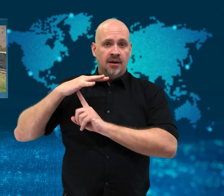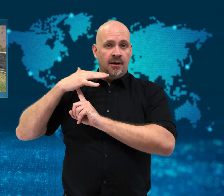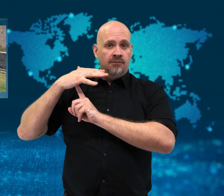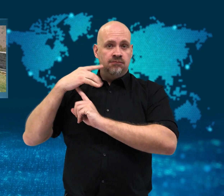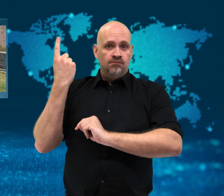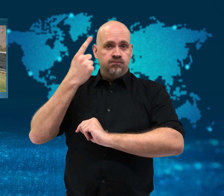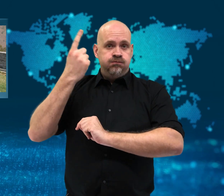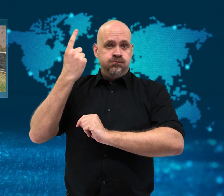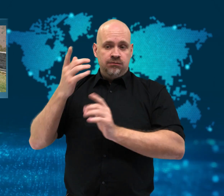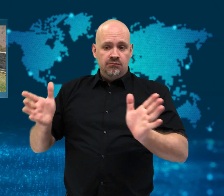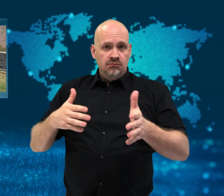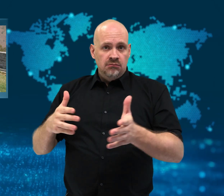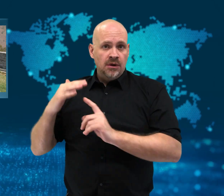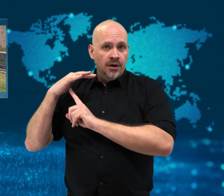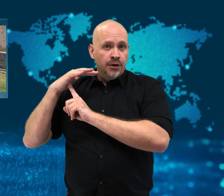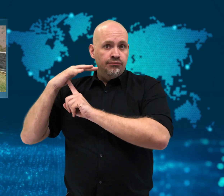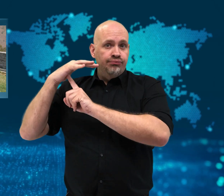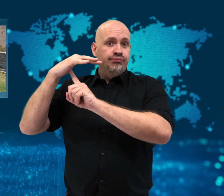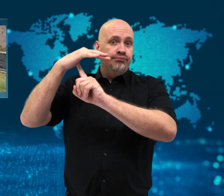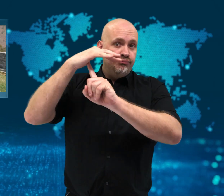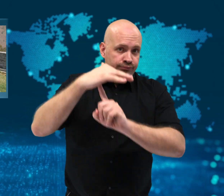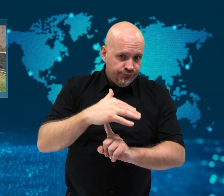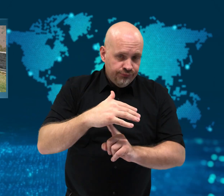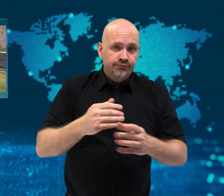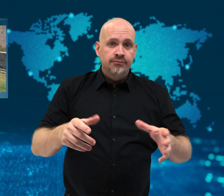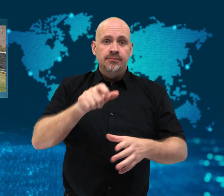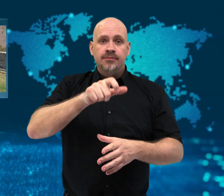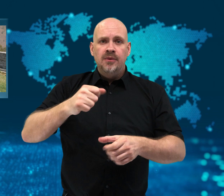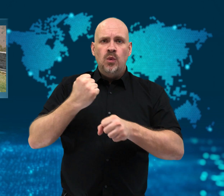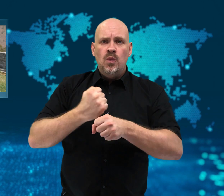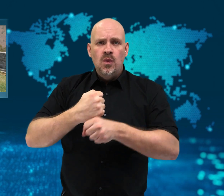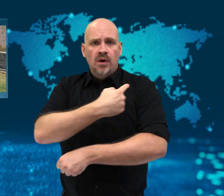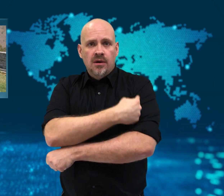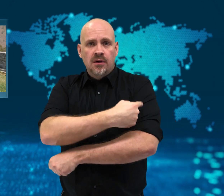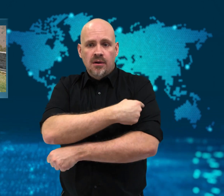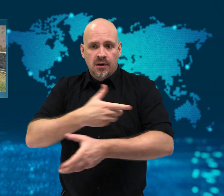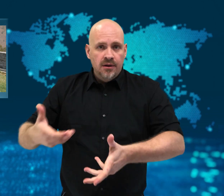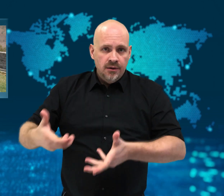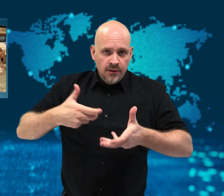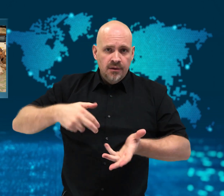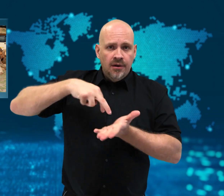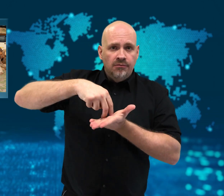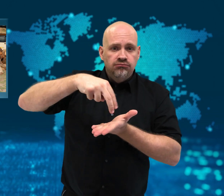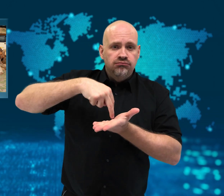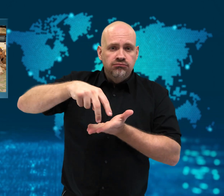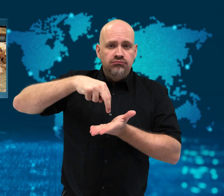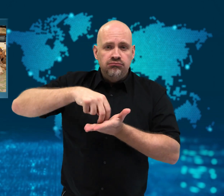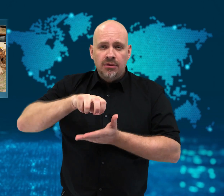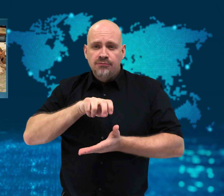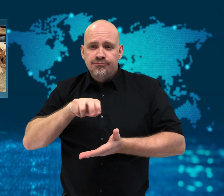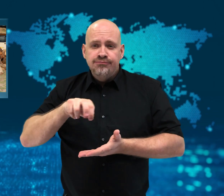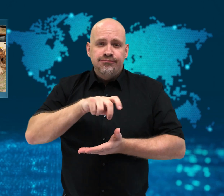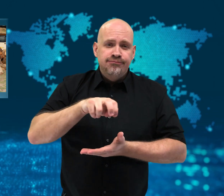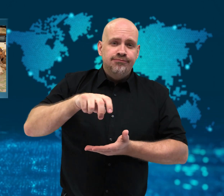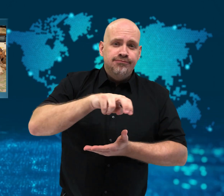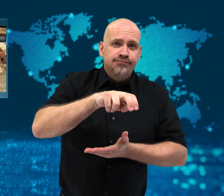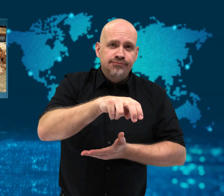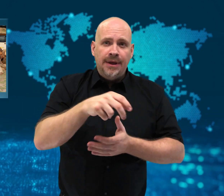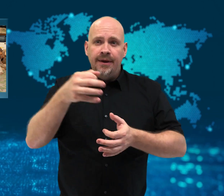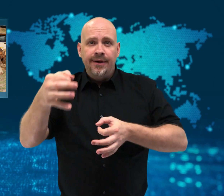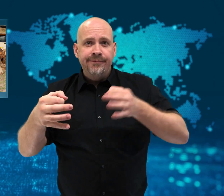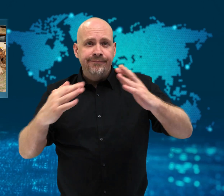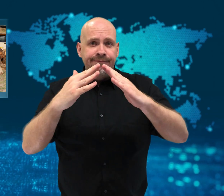Those vaccine vials arrived in the remote region by helicopter,